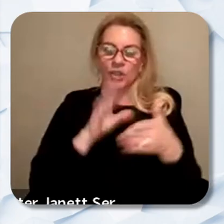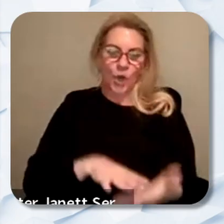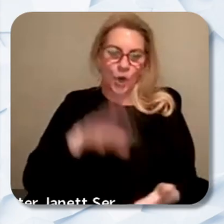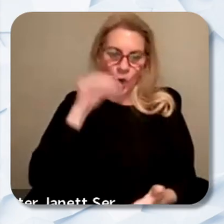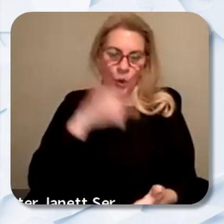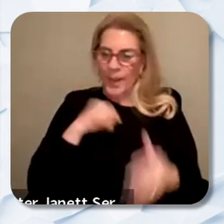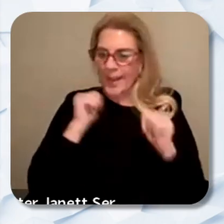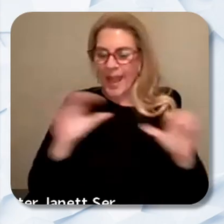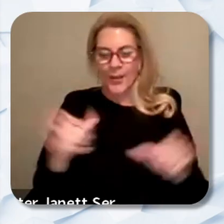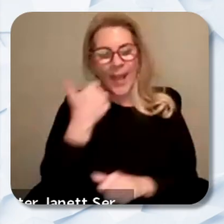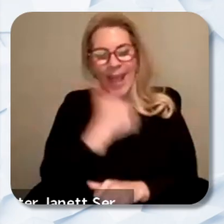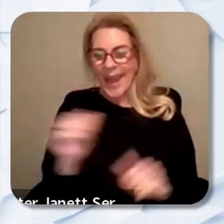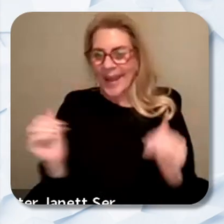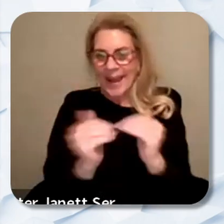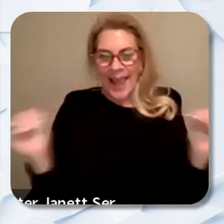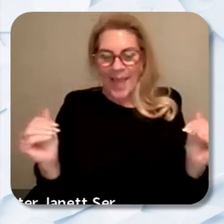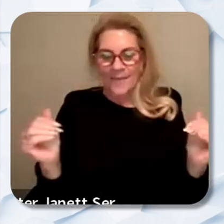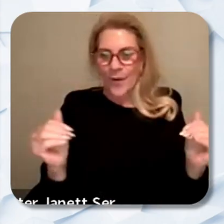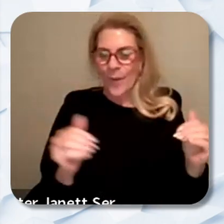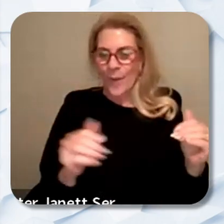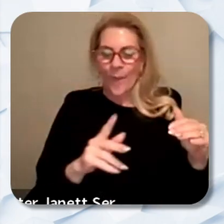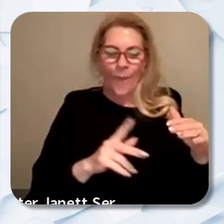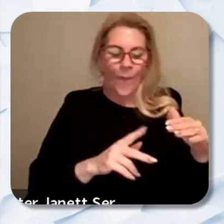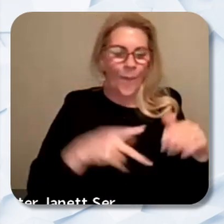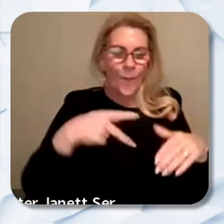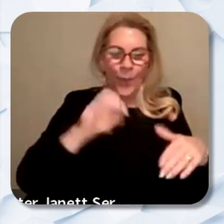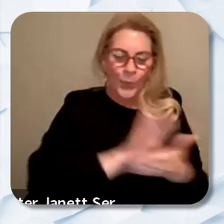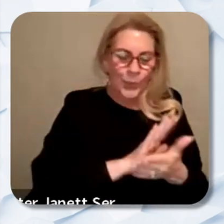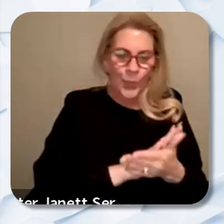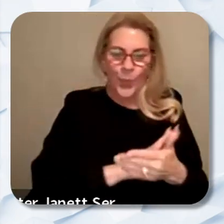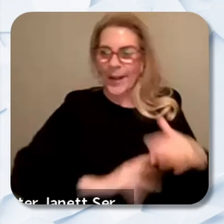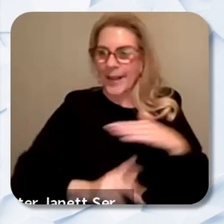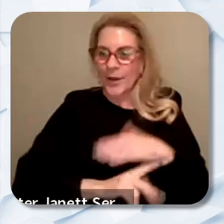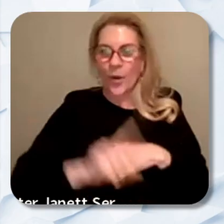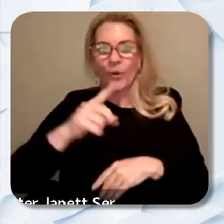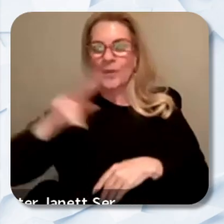level. Preschool kindergarten TK first second and third. And just really offering those strategies